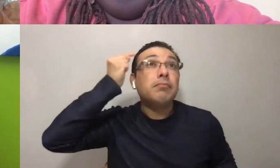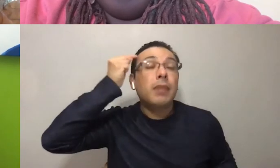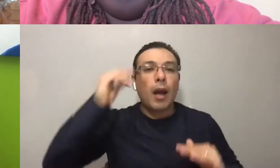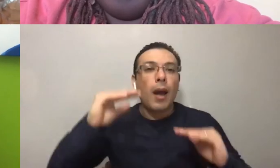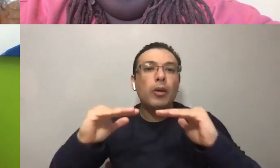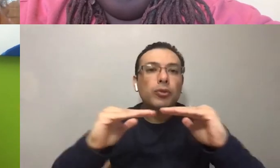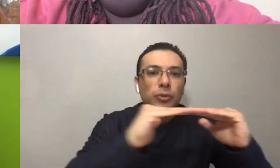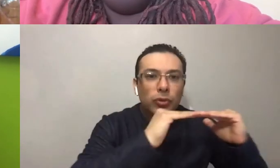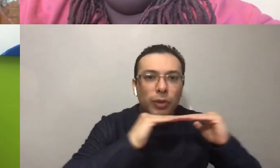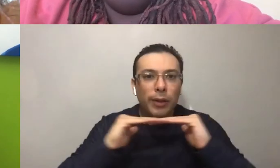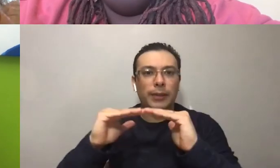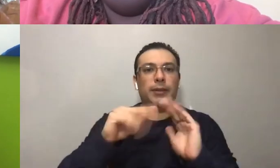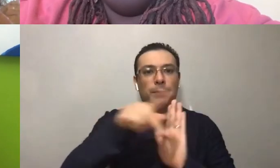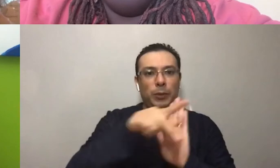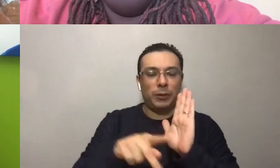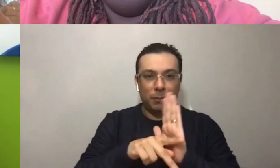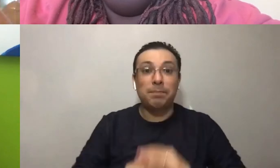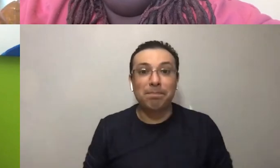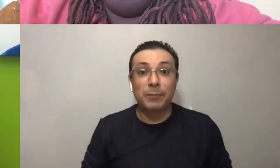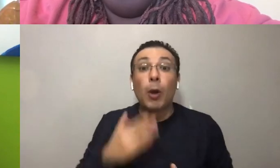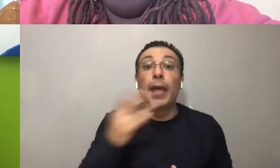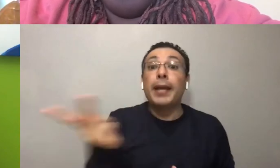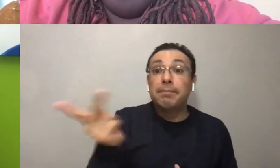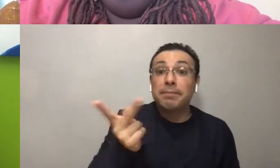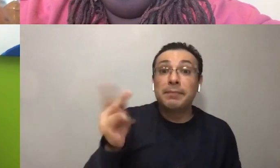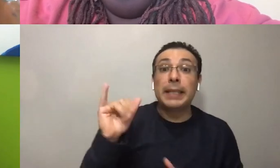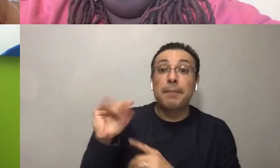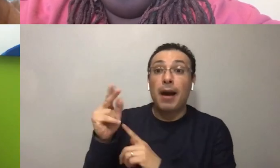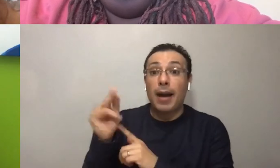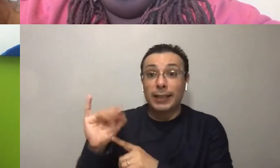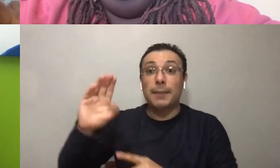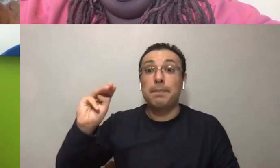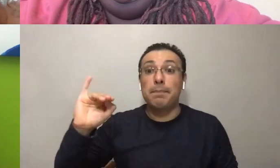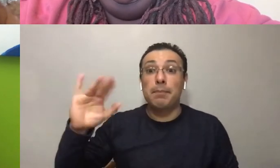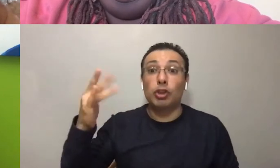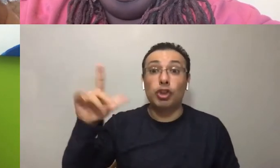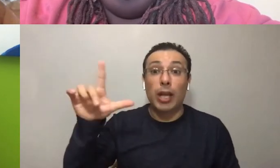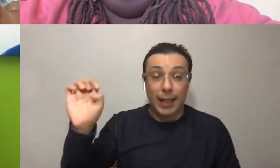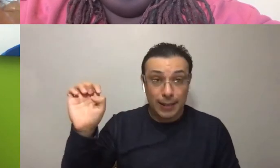Thank you to our ASL interpreters. Thank you to our transcribers. We appreciate you.